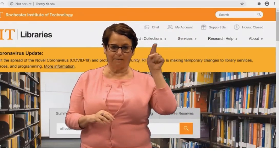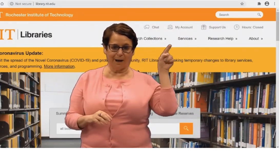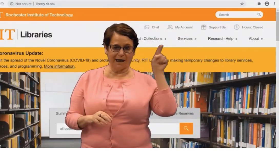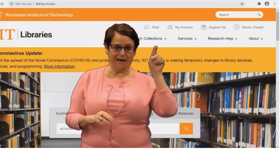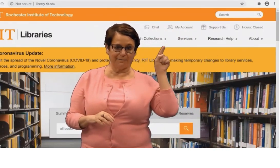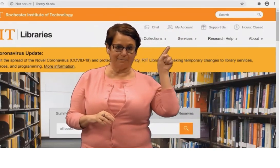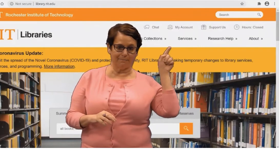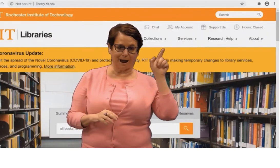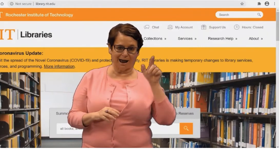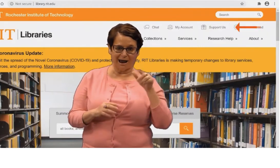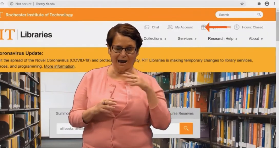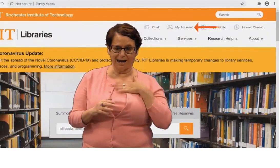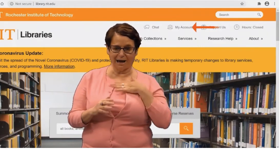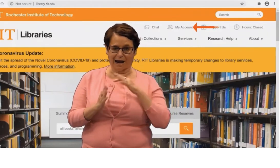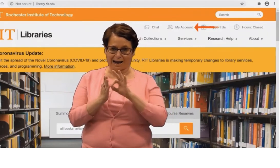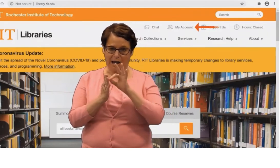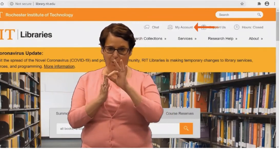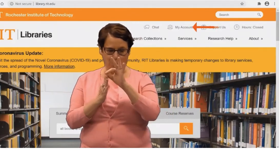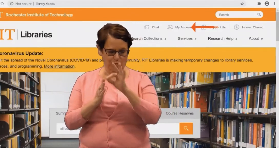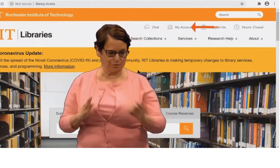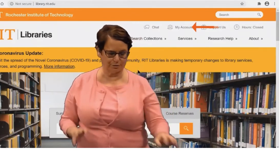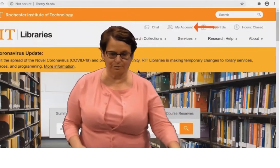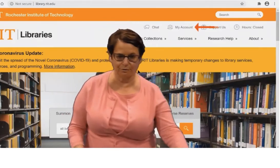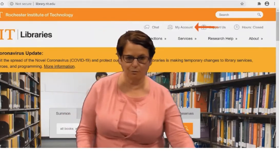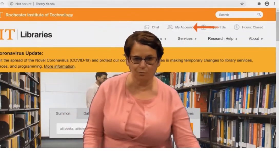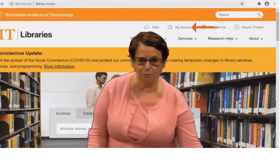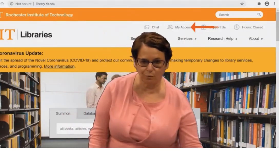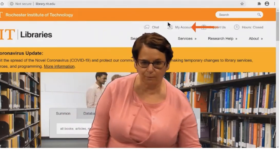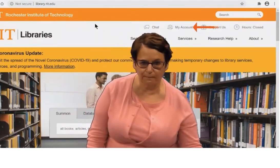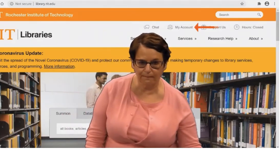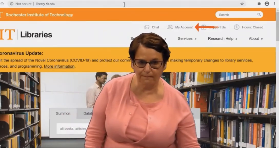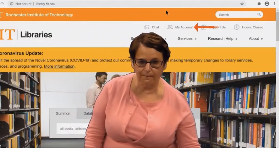You can see up at the top here, it says My Account.